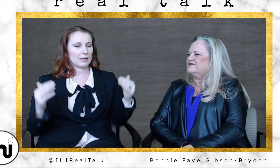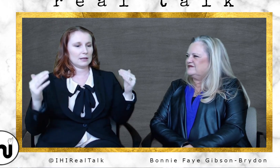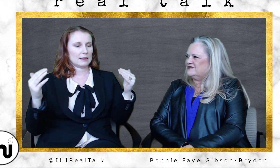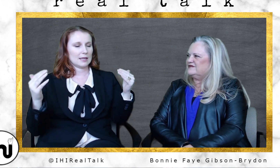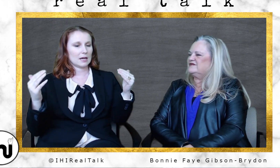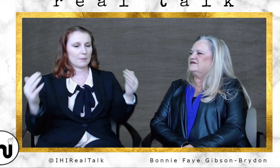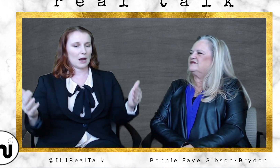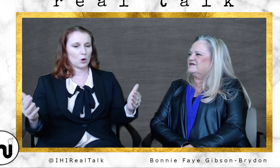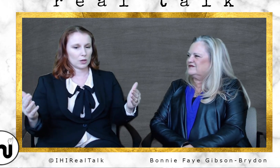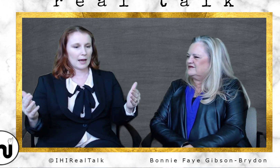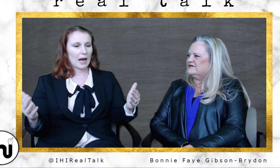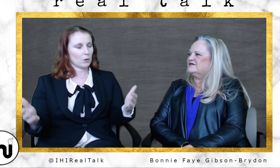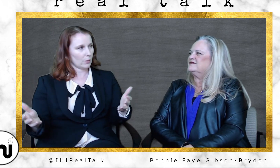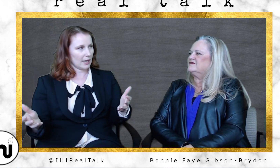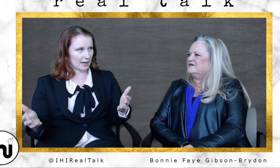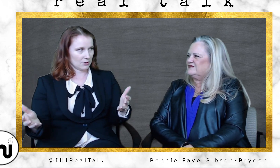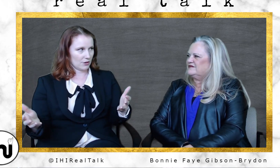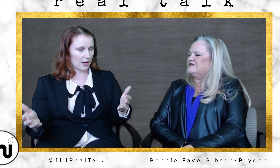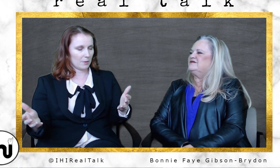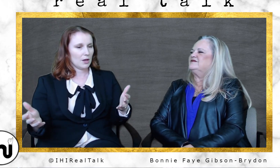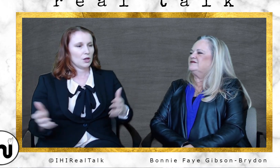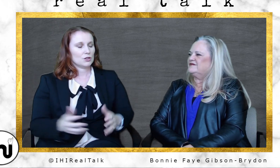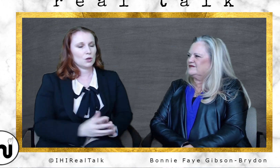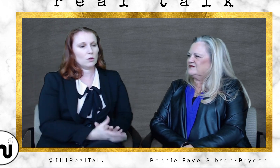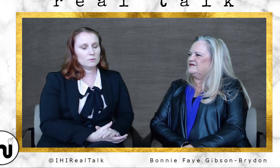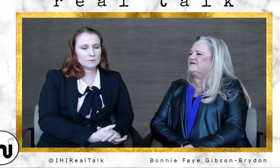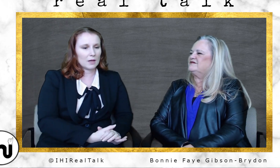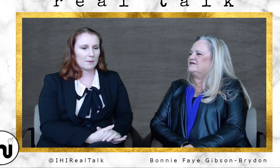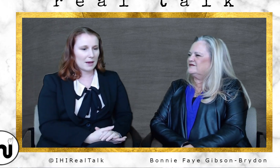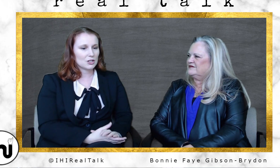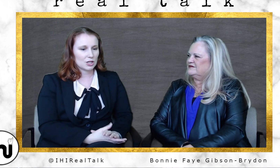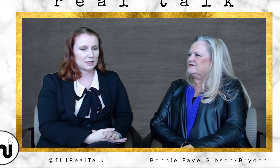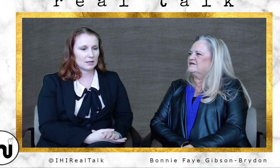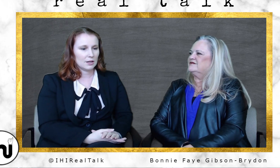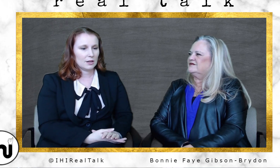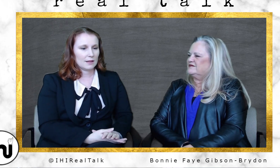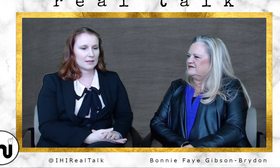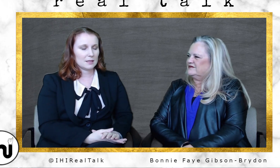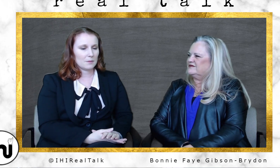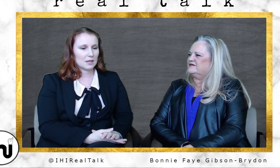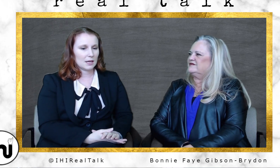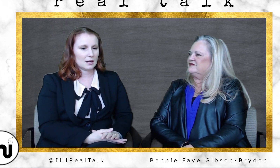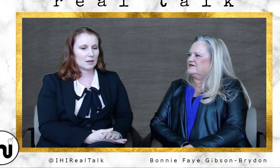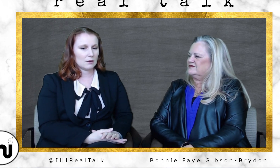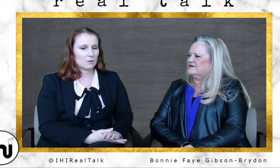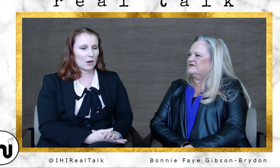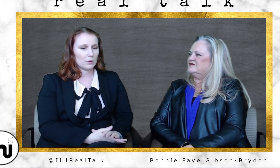think about how I would handle them. So I imagine that something that would be